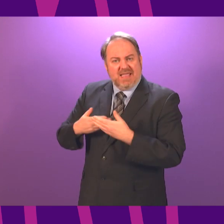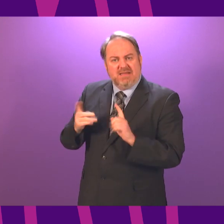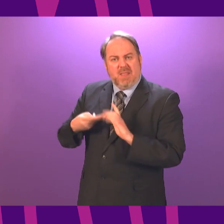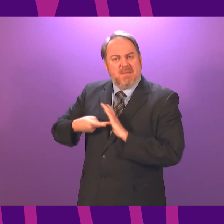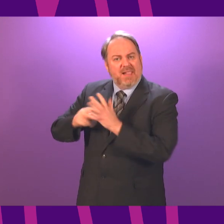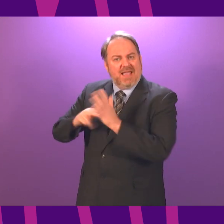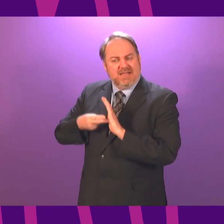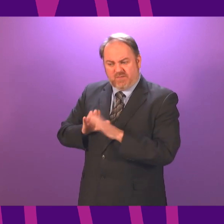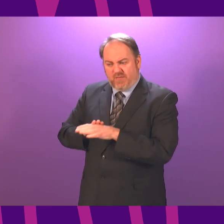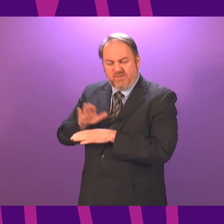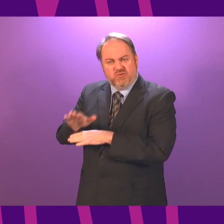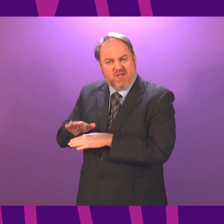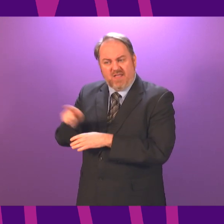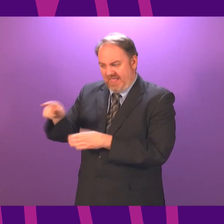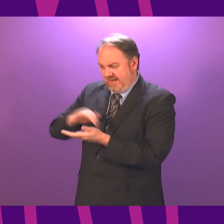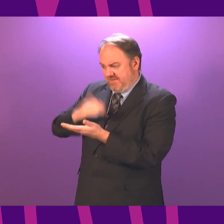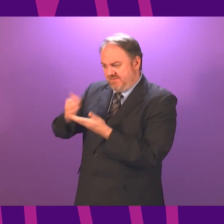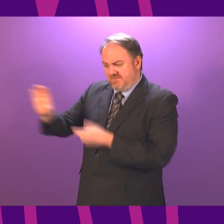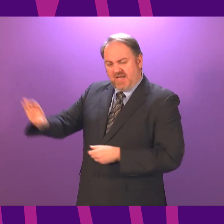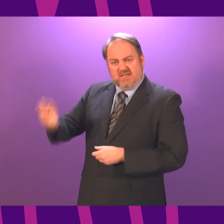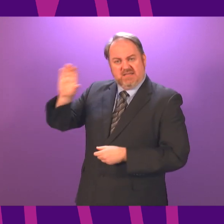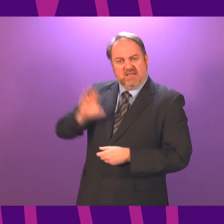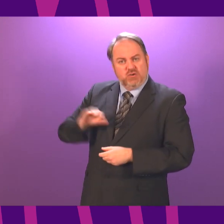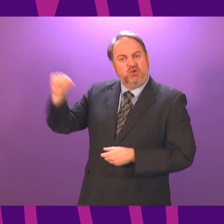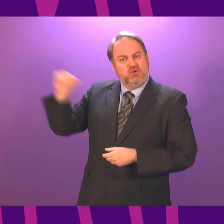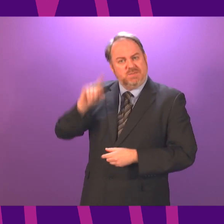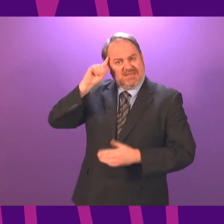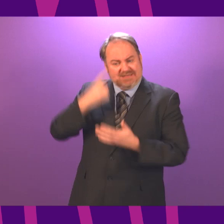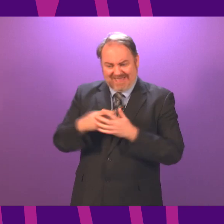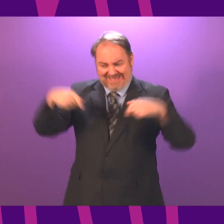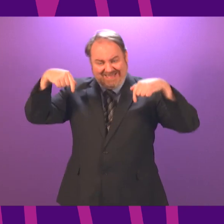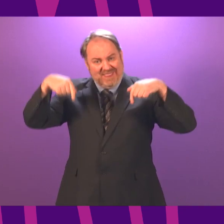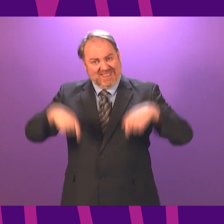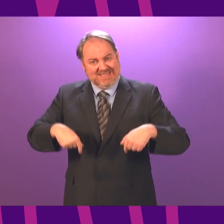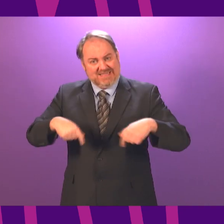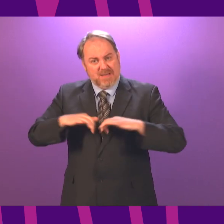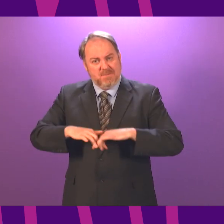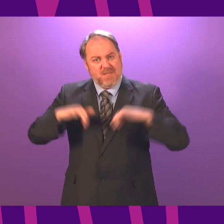Funding of that nature should be decided in this Parliament, with all the democratic accountability